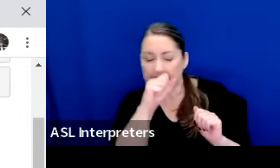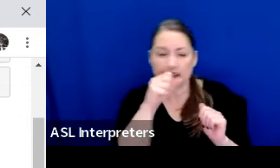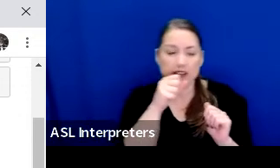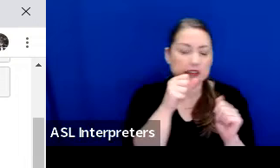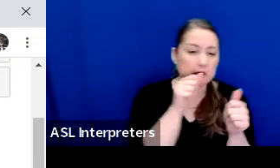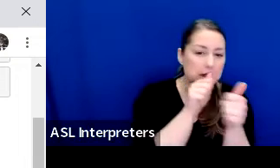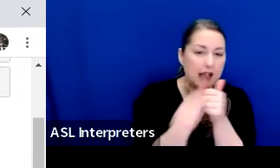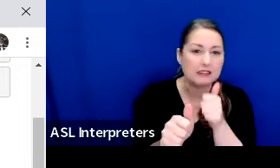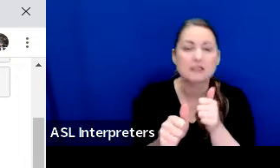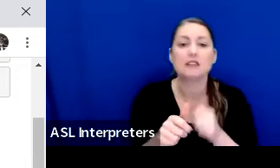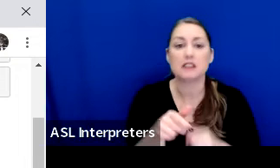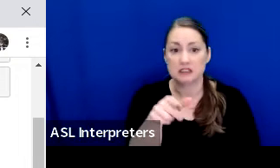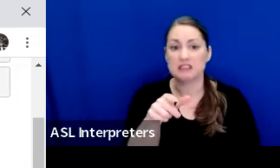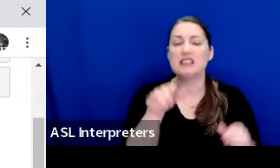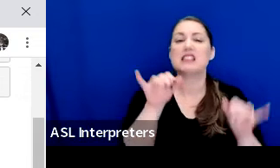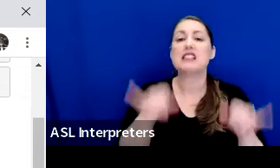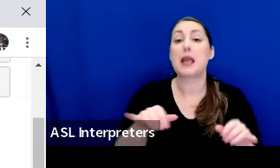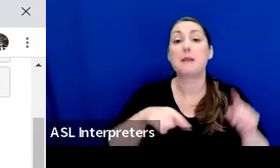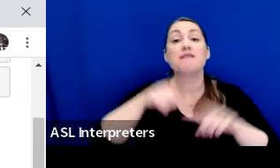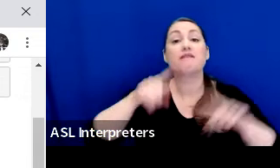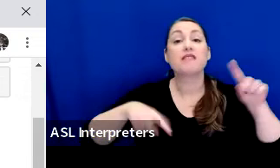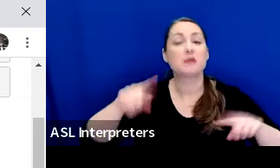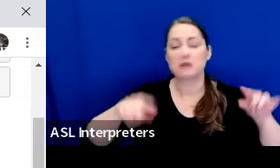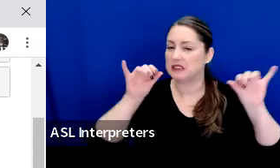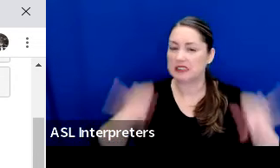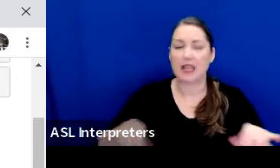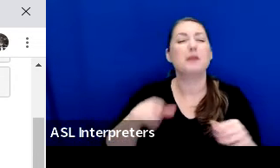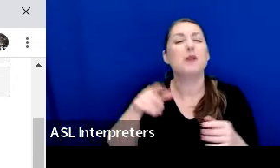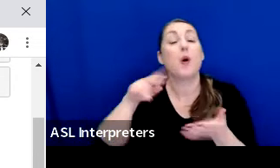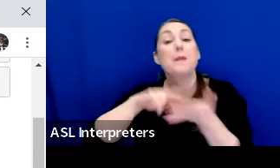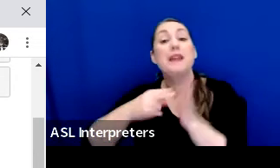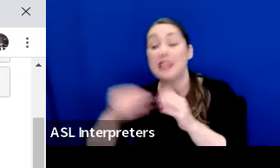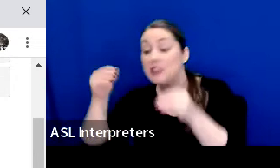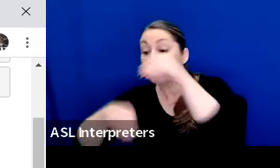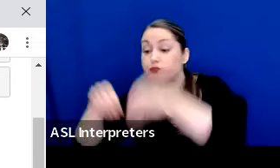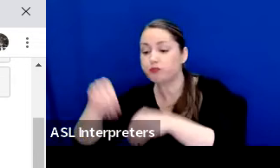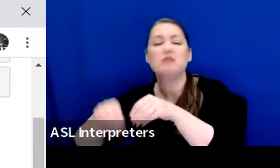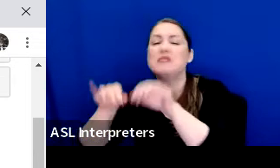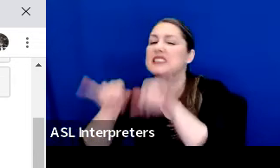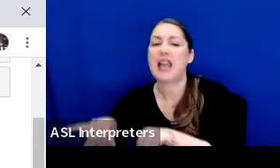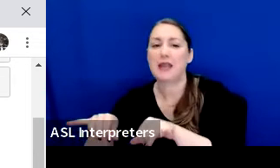so that it's got the same learning pieces. But it's a different problem.